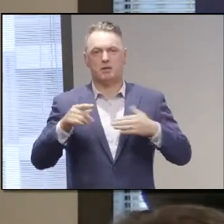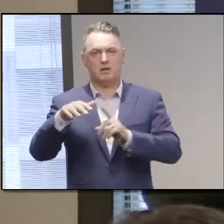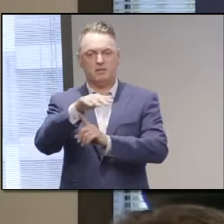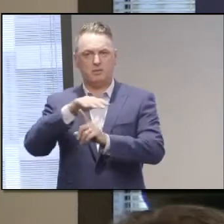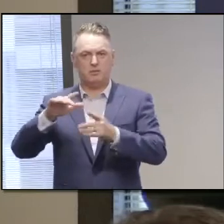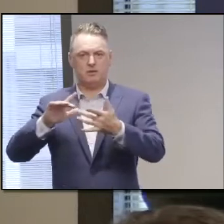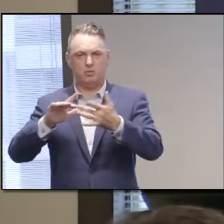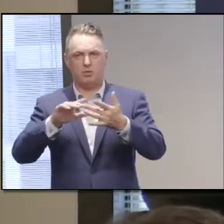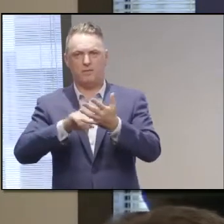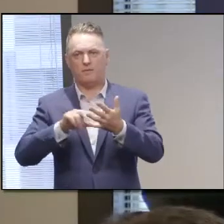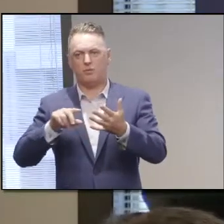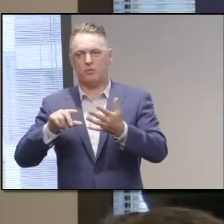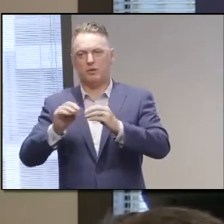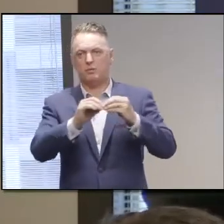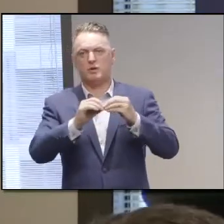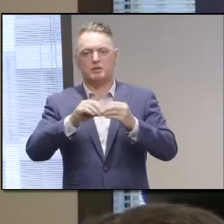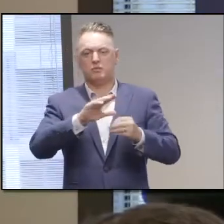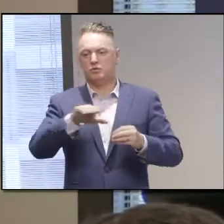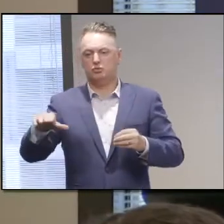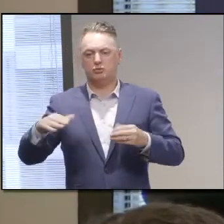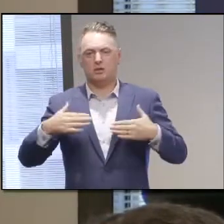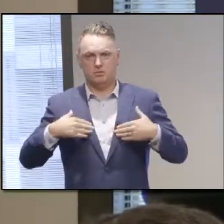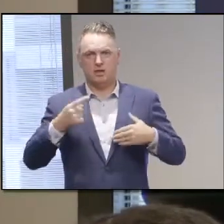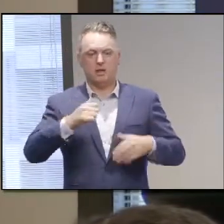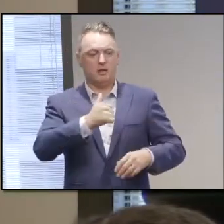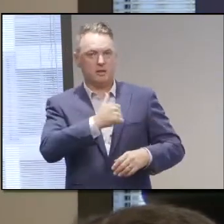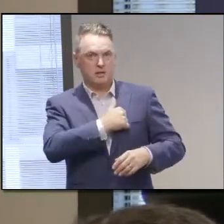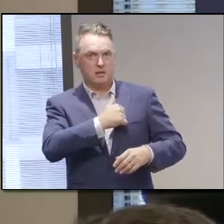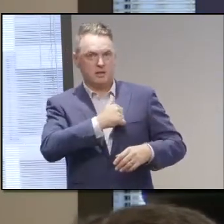Collaborating Centre in children's Environmental Health, the Canadian Healthy Infant Longitudinal